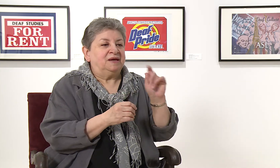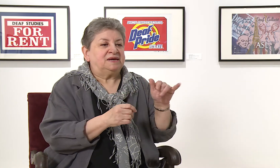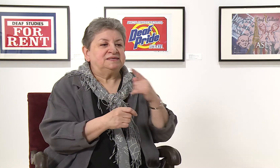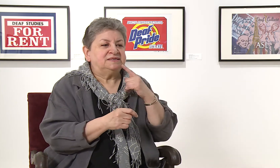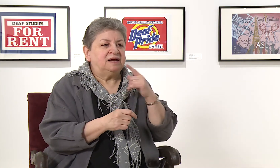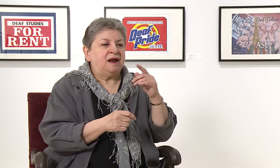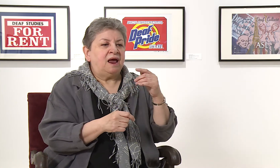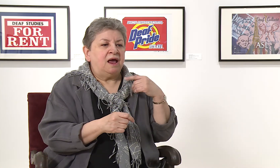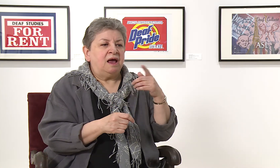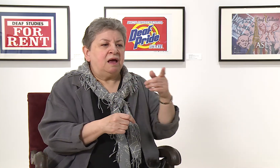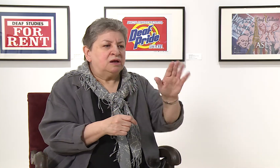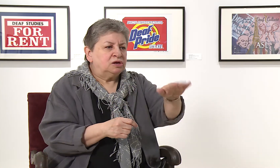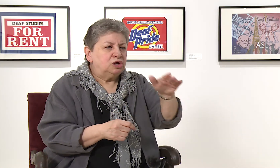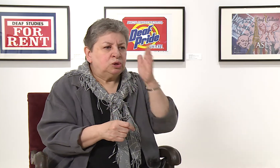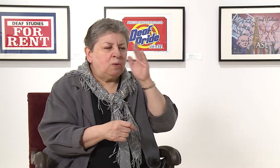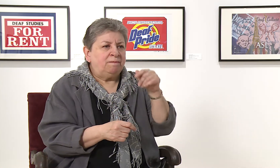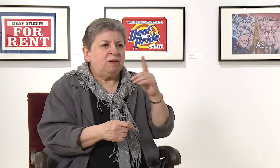I thought I wouldn't make it to the workshop.